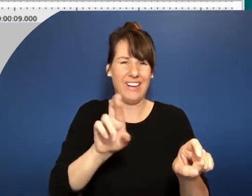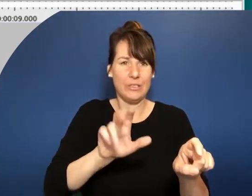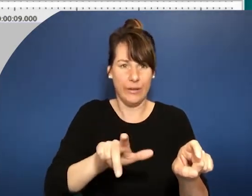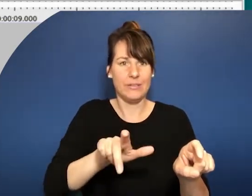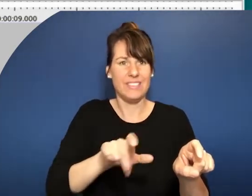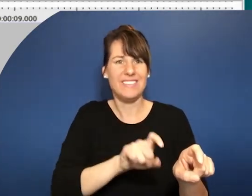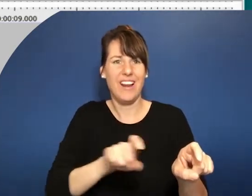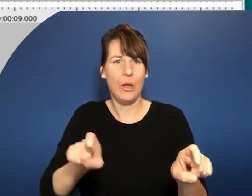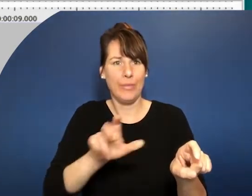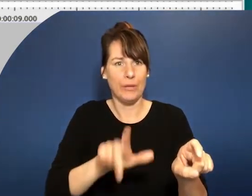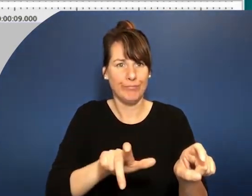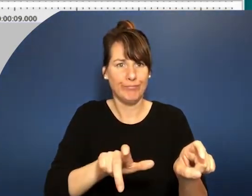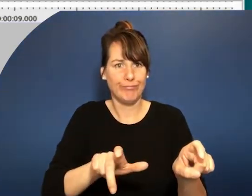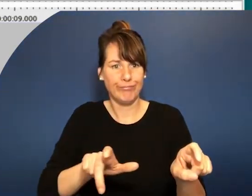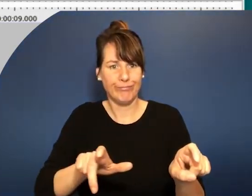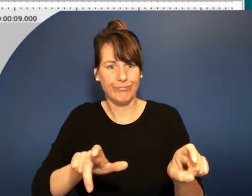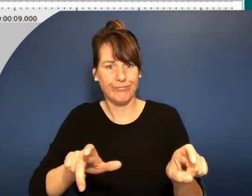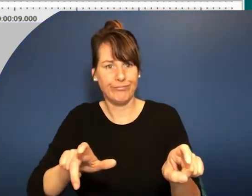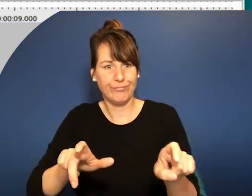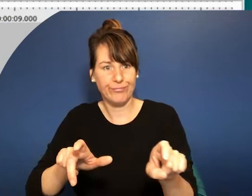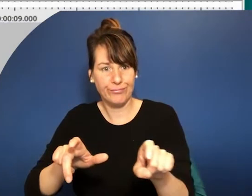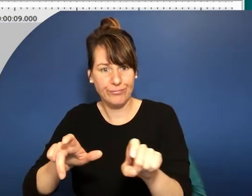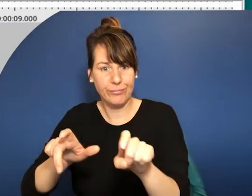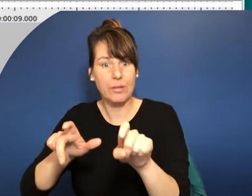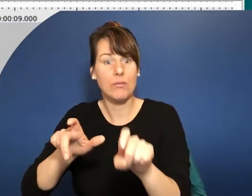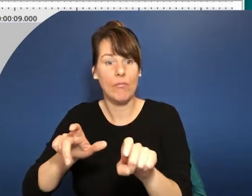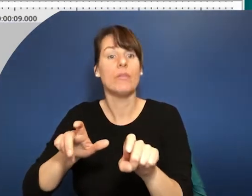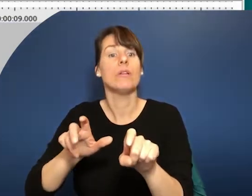with a right dragging and then I will be able